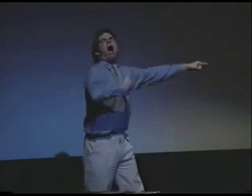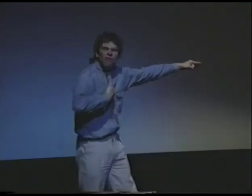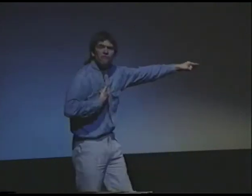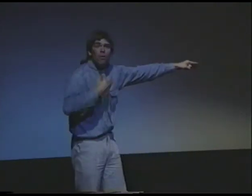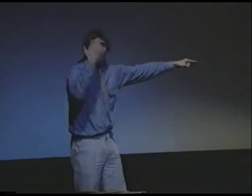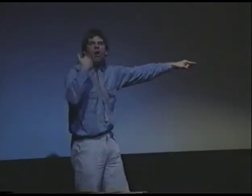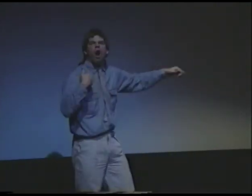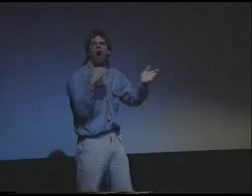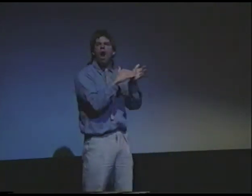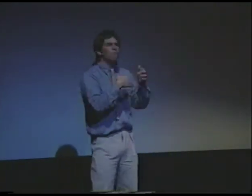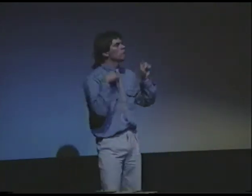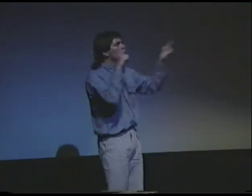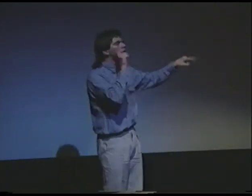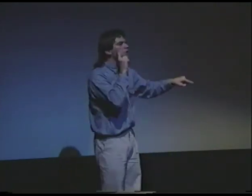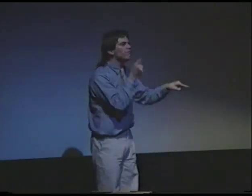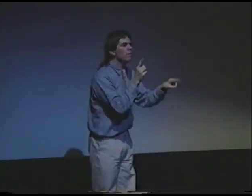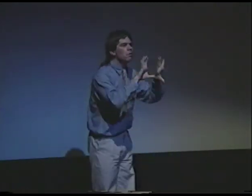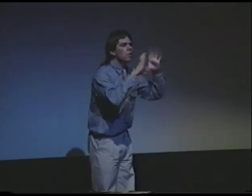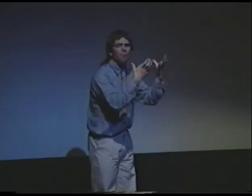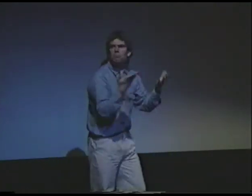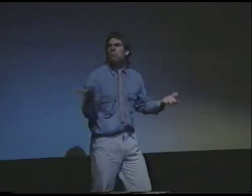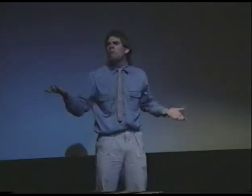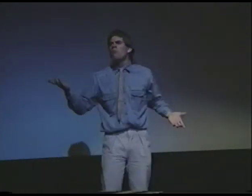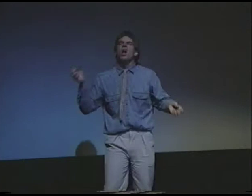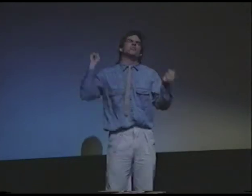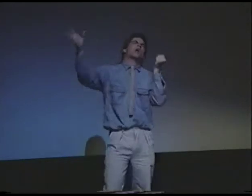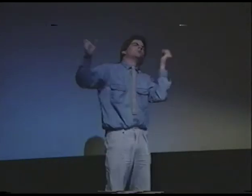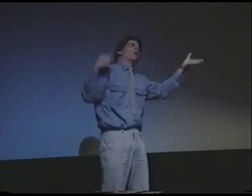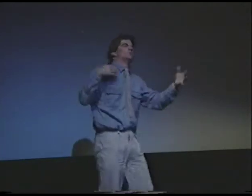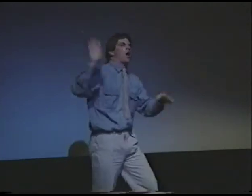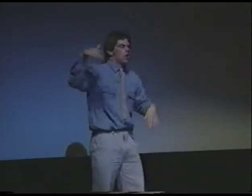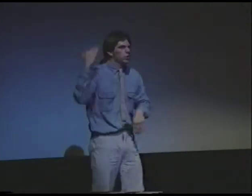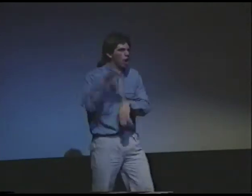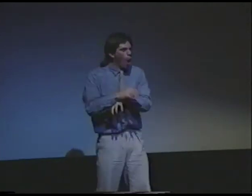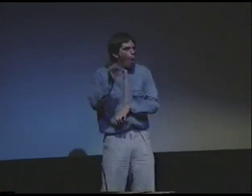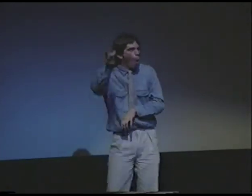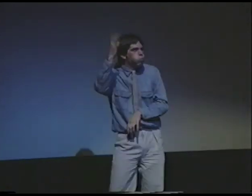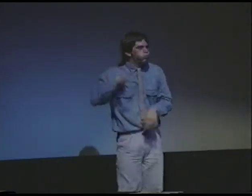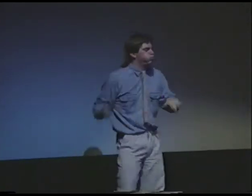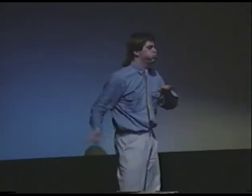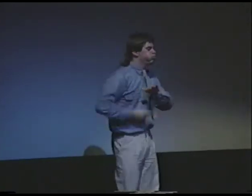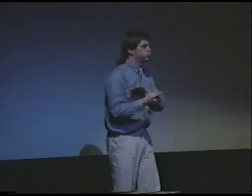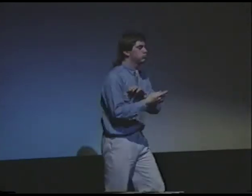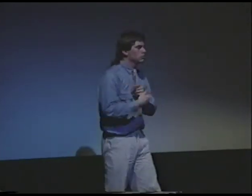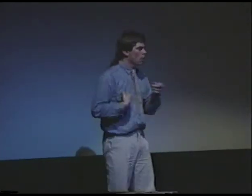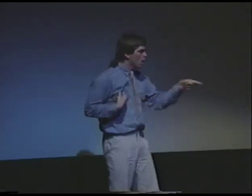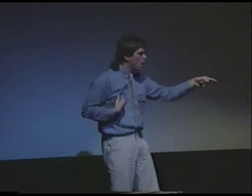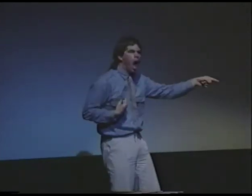In the deaf community, they have it. Like, if you go to a deaf club, and you see people signing away, last night,